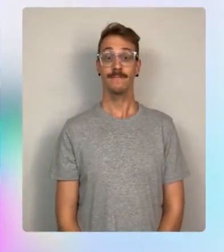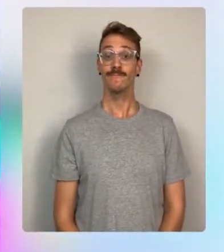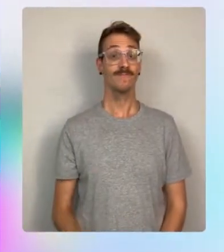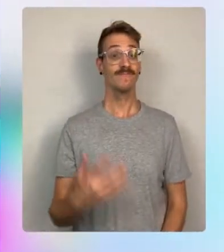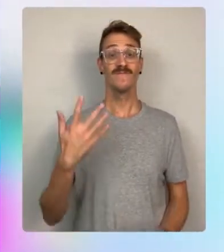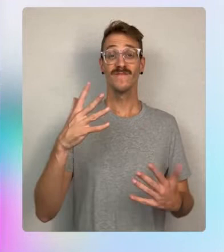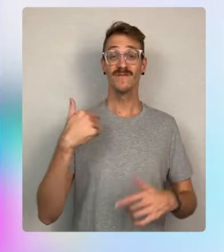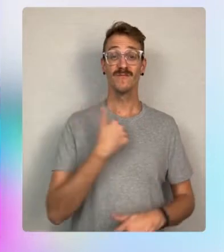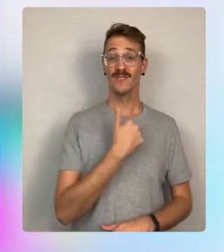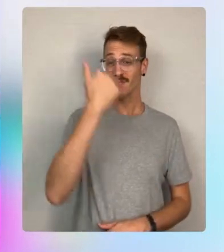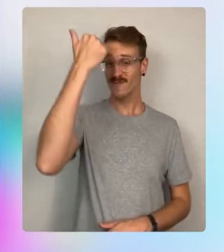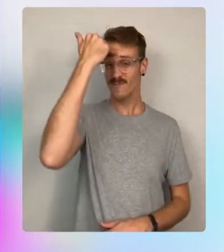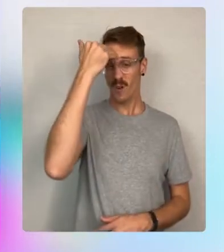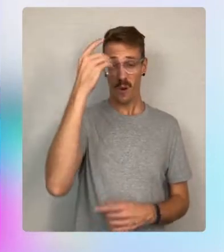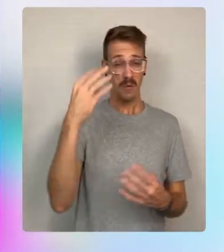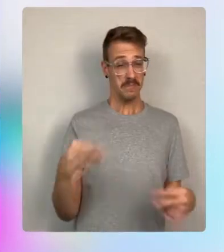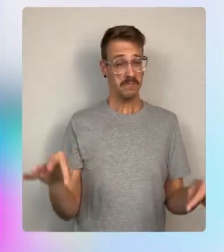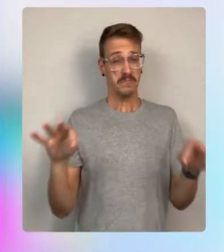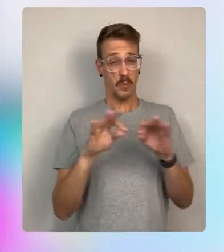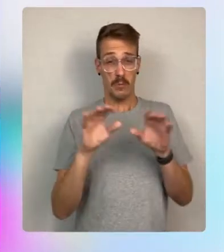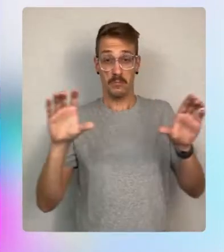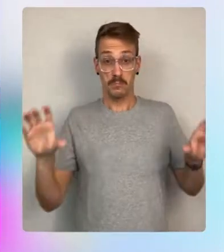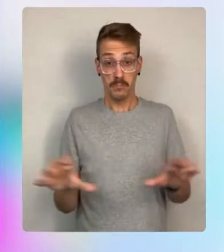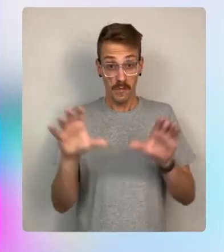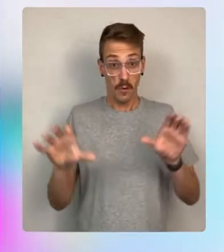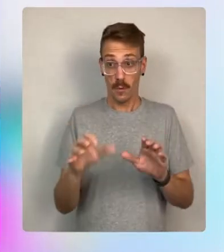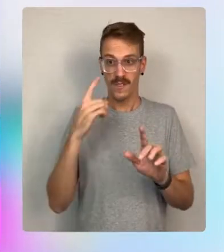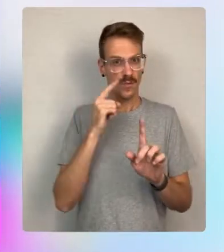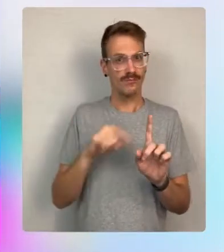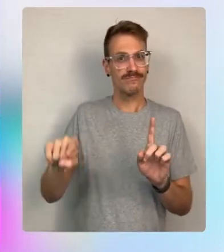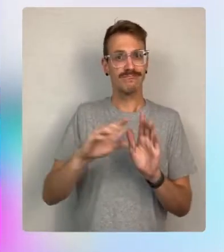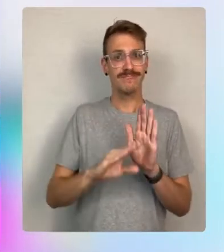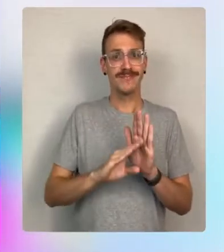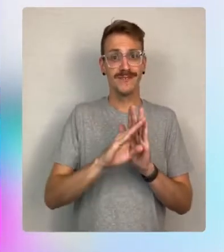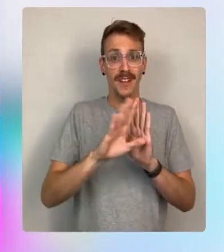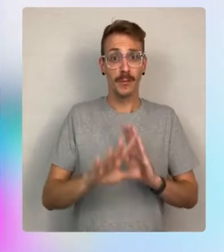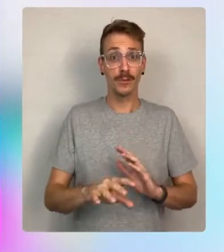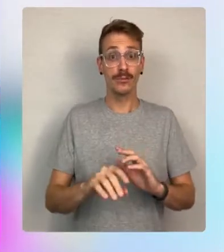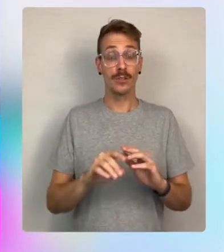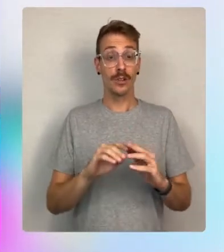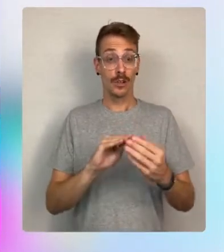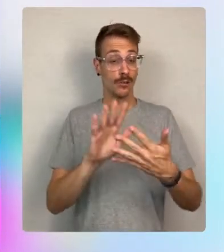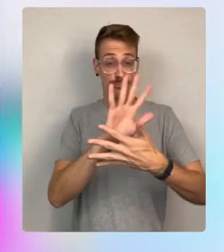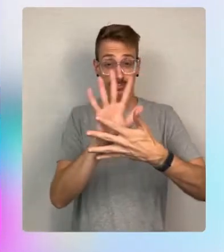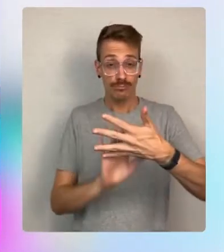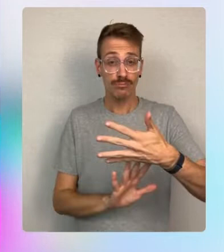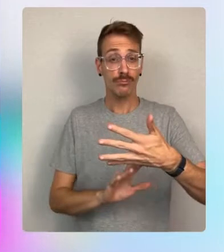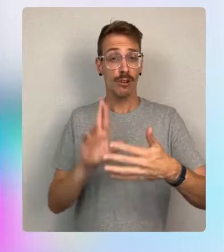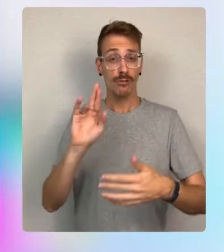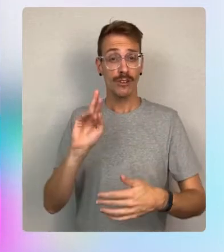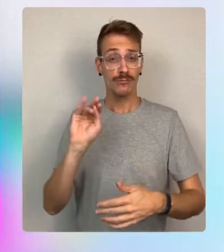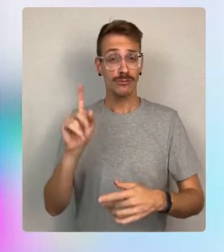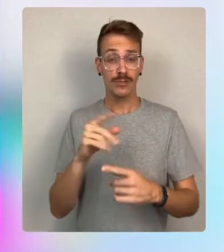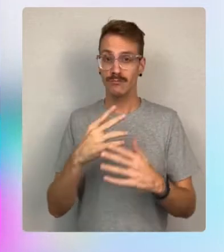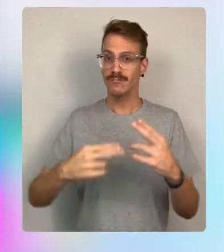We know how important performance is for our developers. Rendering high quality content at the resolution